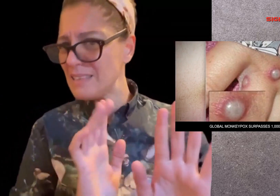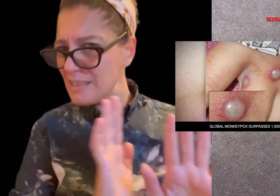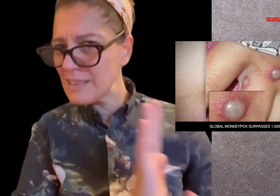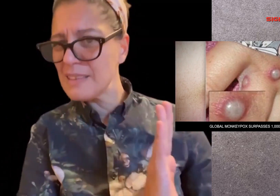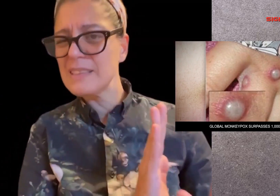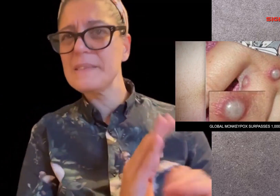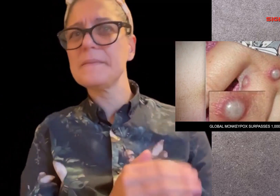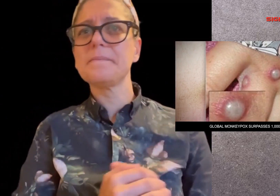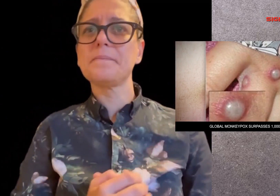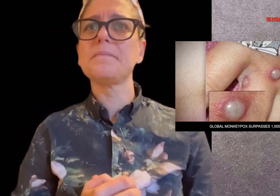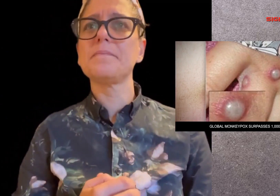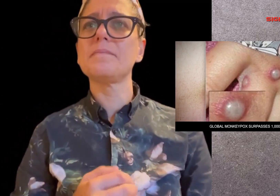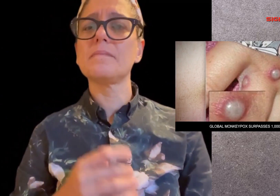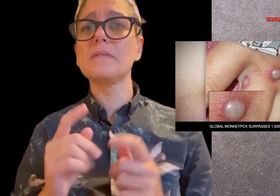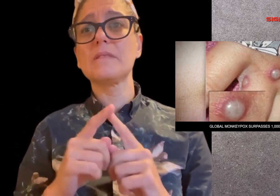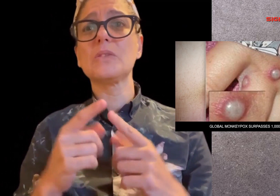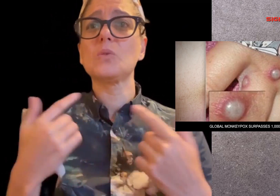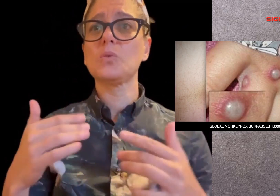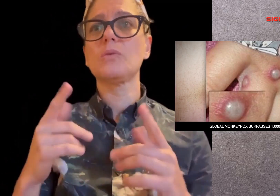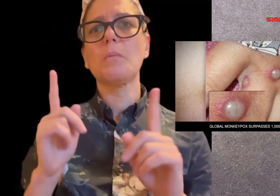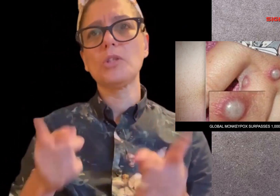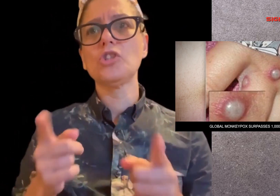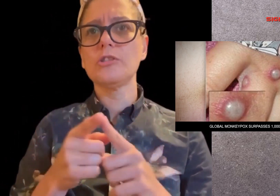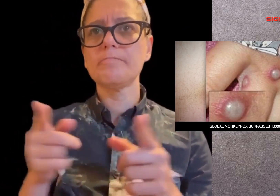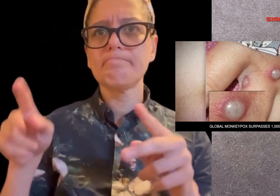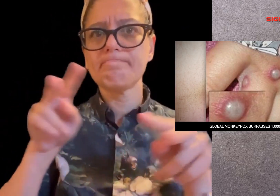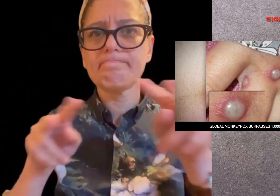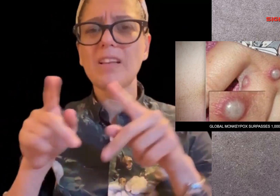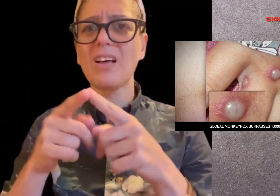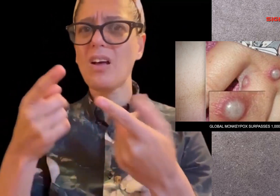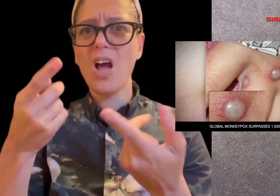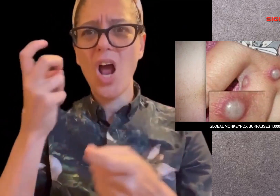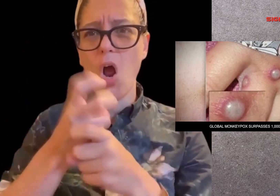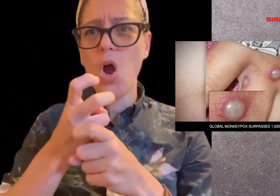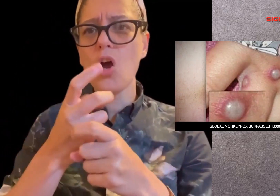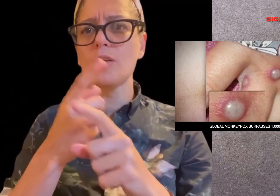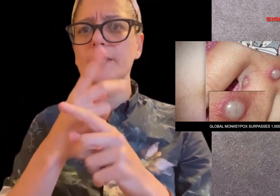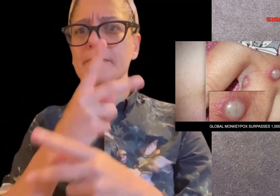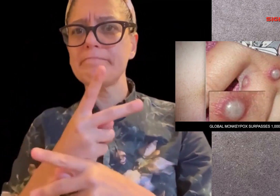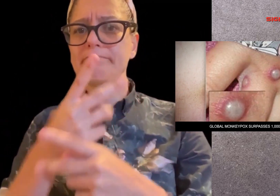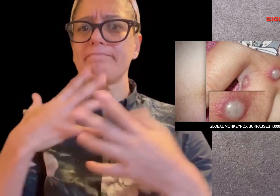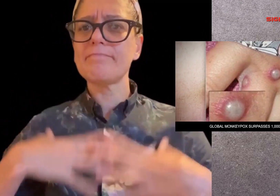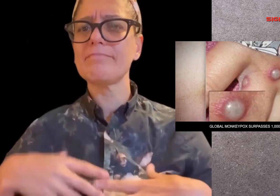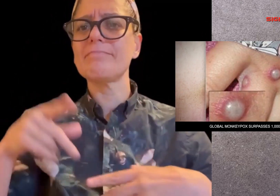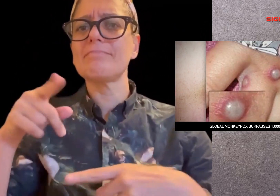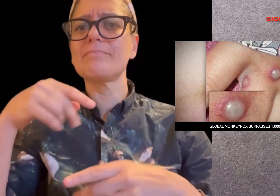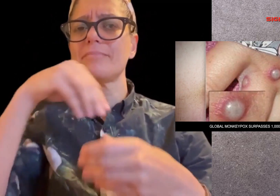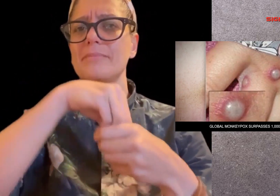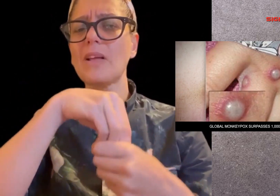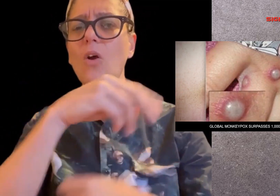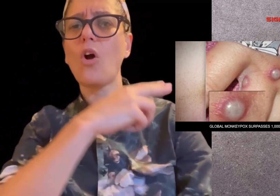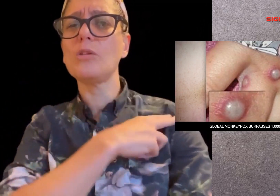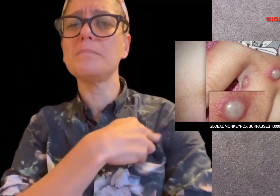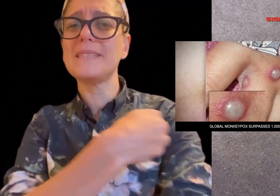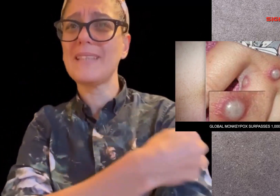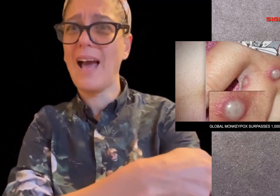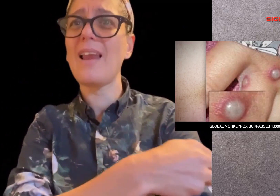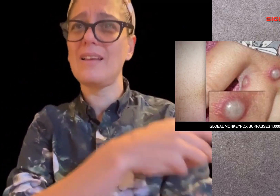eating or preparing meat from wild game the CDC says while the risk for the general public